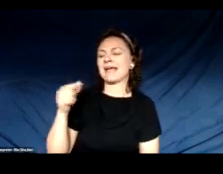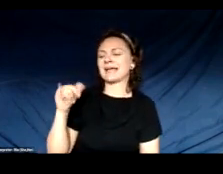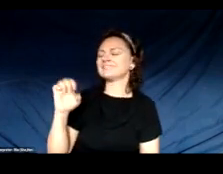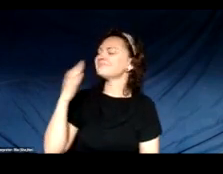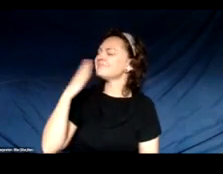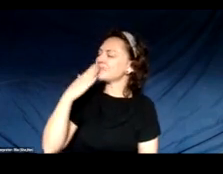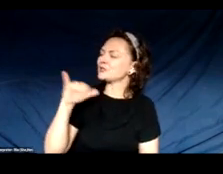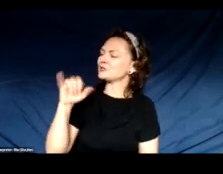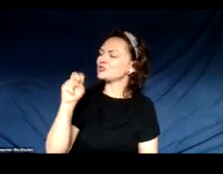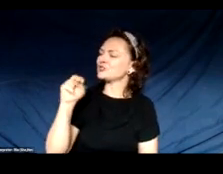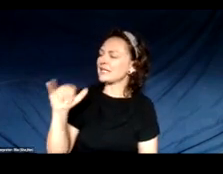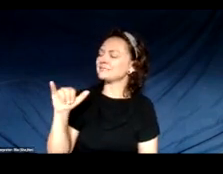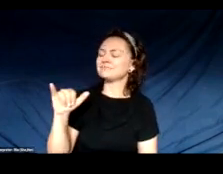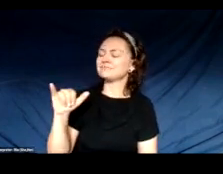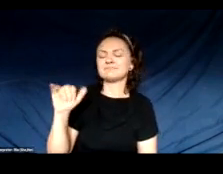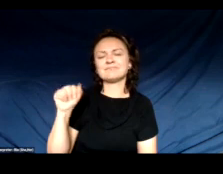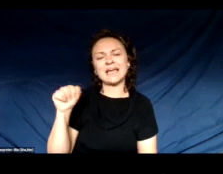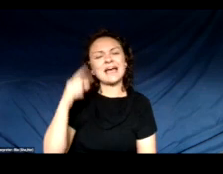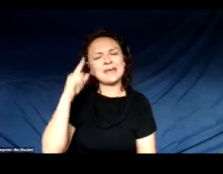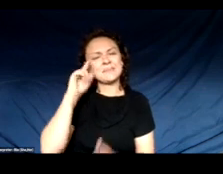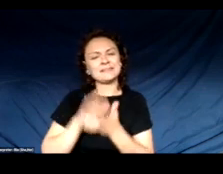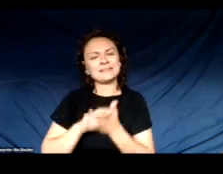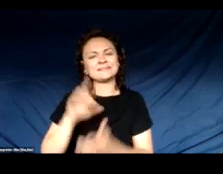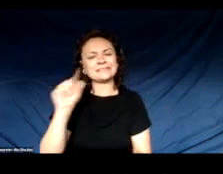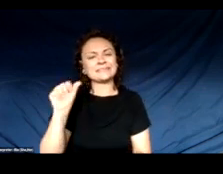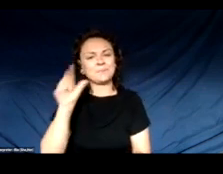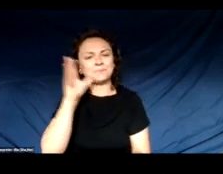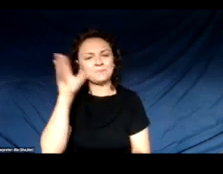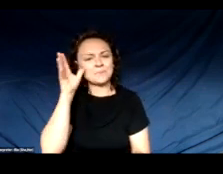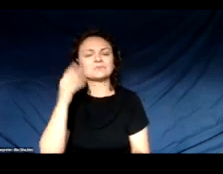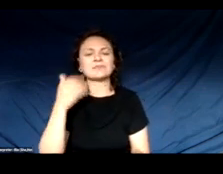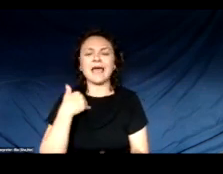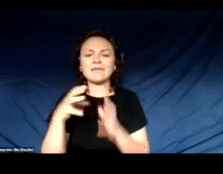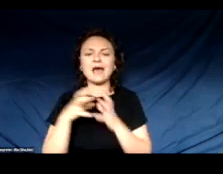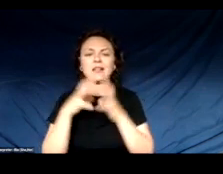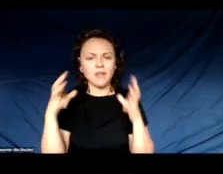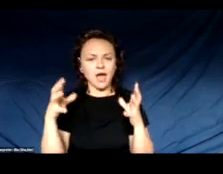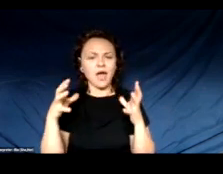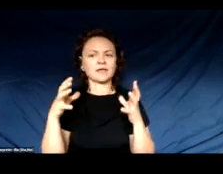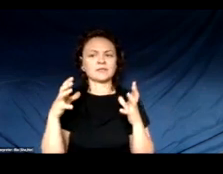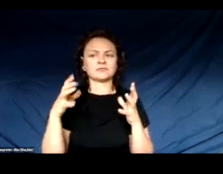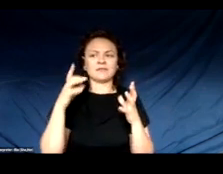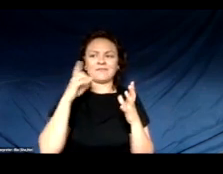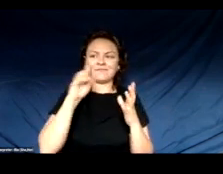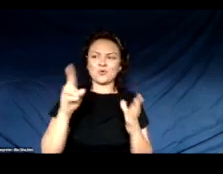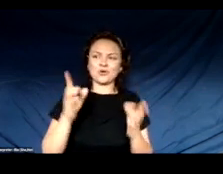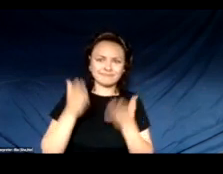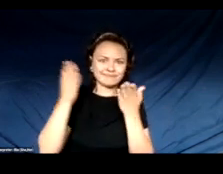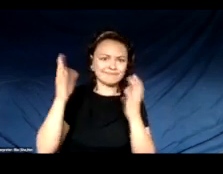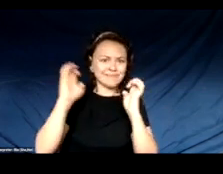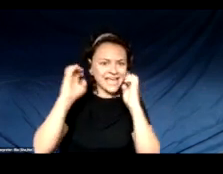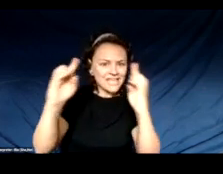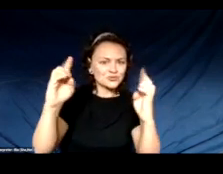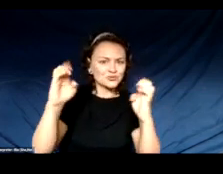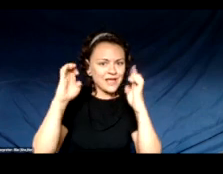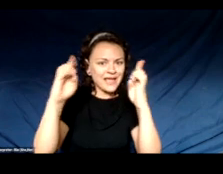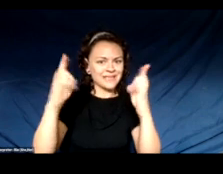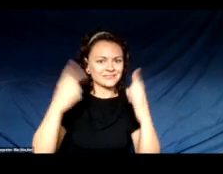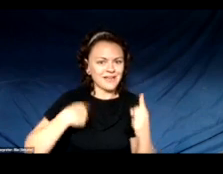disabled parents really have a lot to offer and you educate us with that.